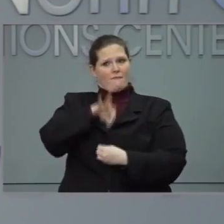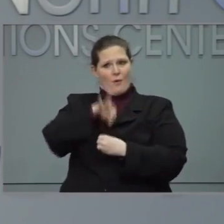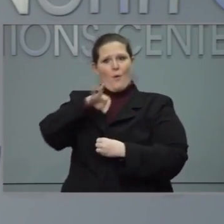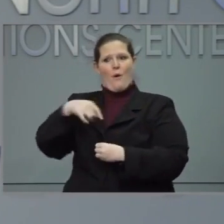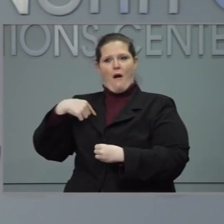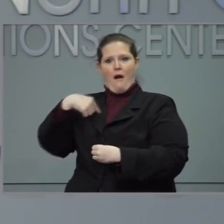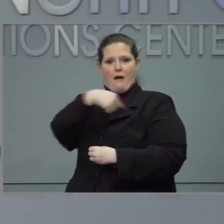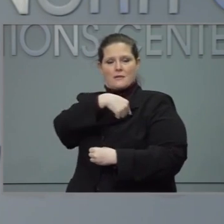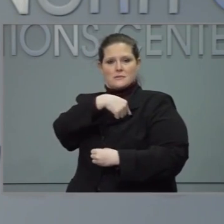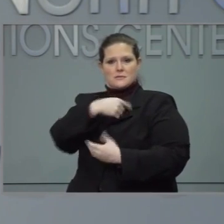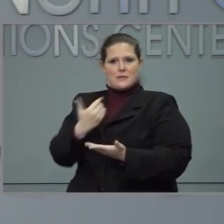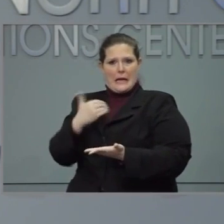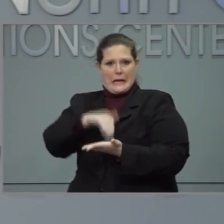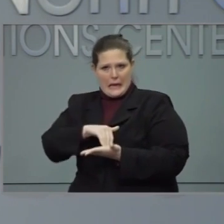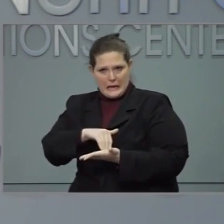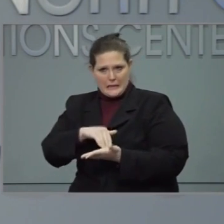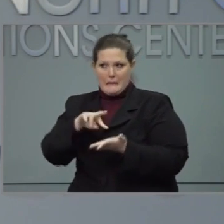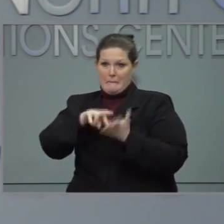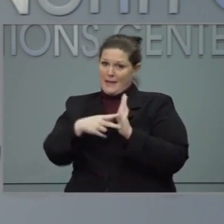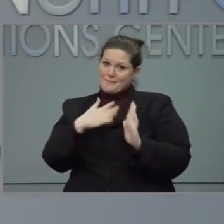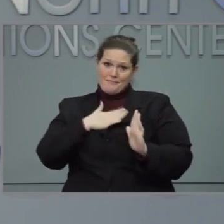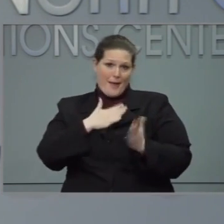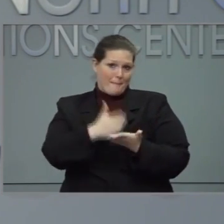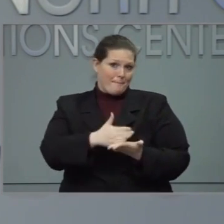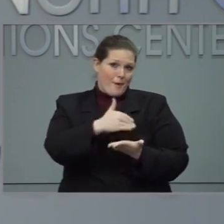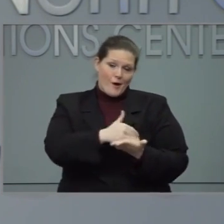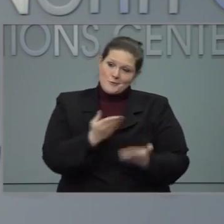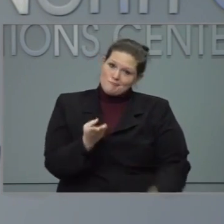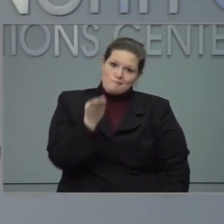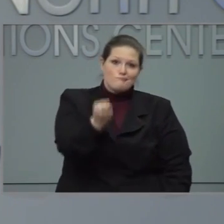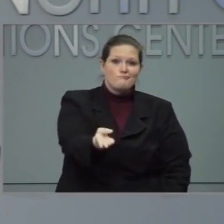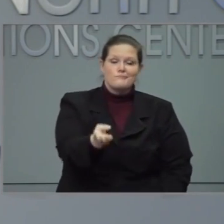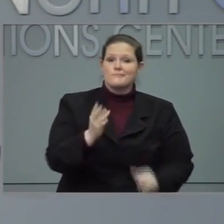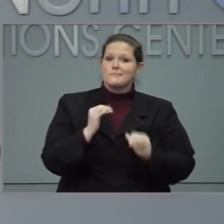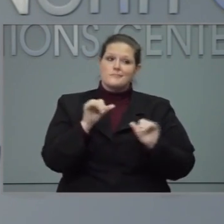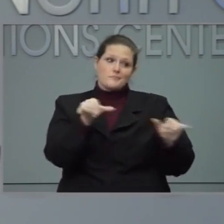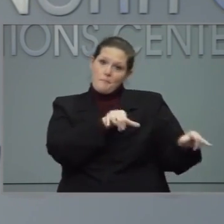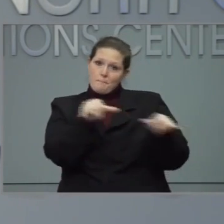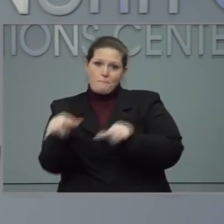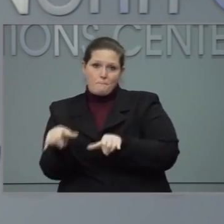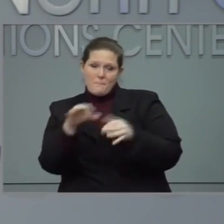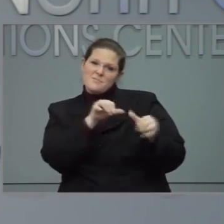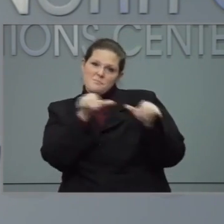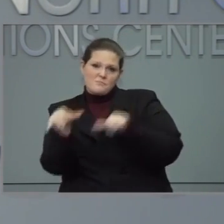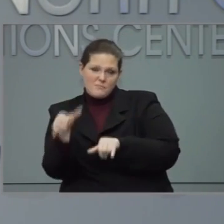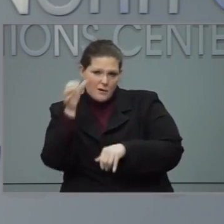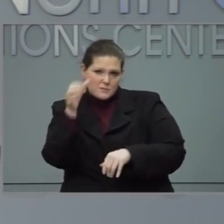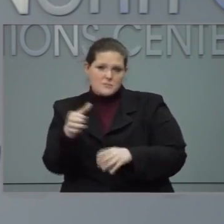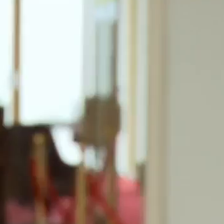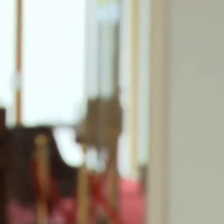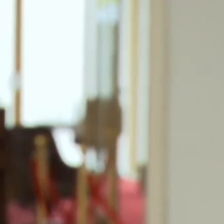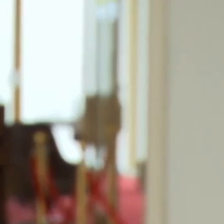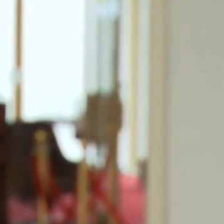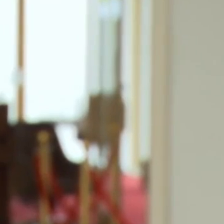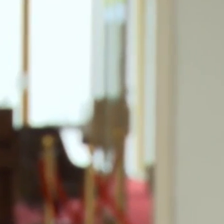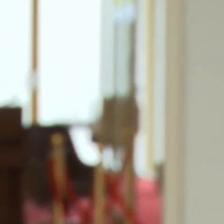INCOME TAXES AND TAXES THAT BUSINESSES PAY. THE PEOPLE OF NORTH CAROLINA ELECTED US AGAIN.